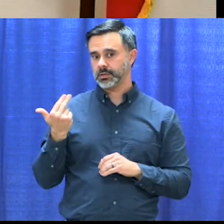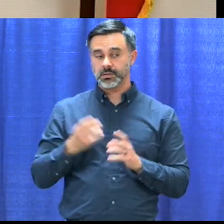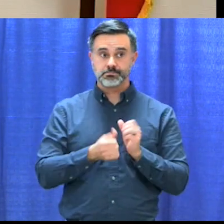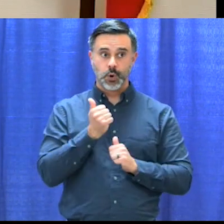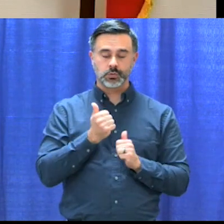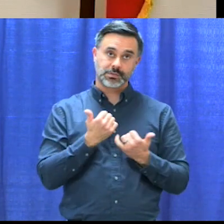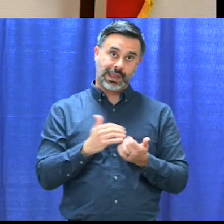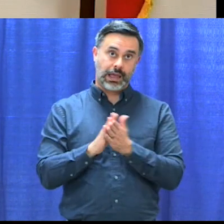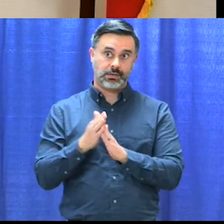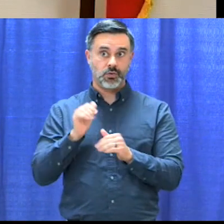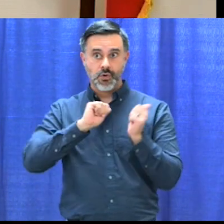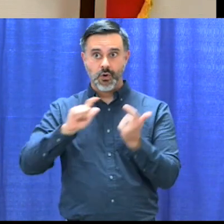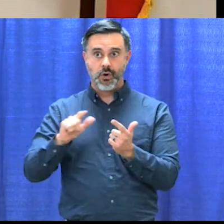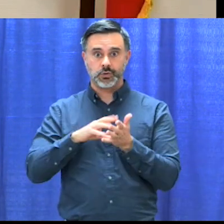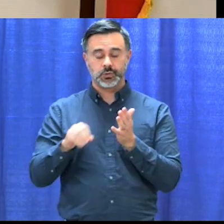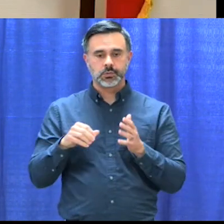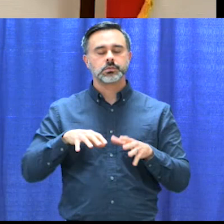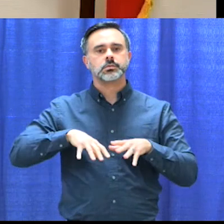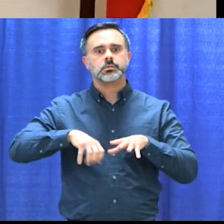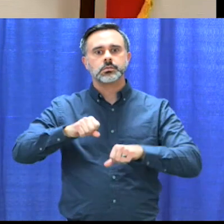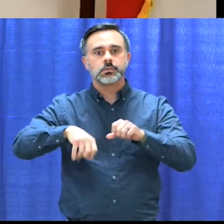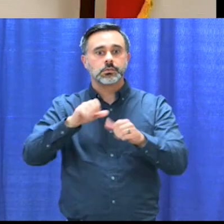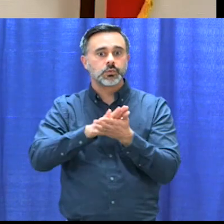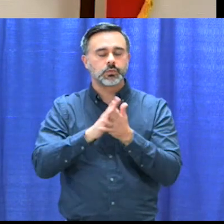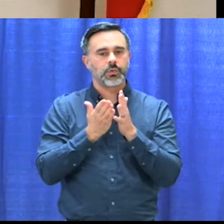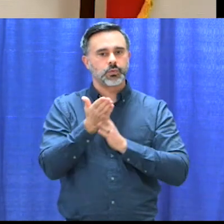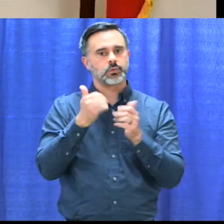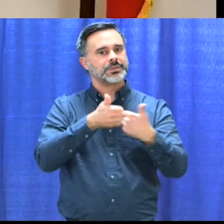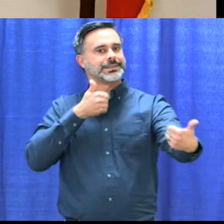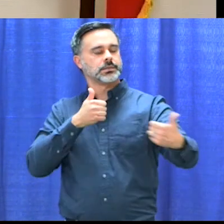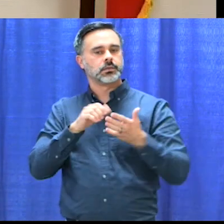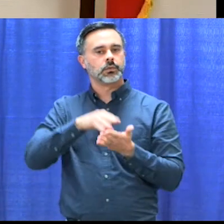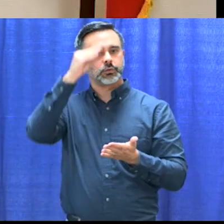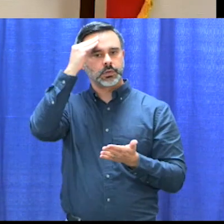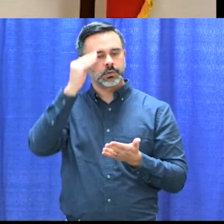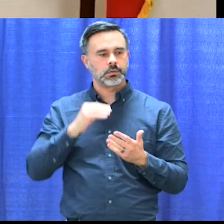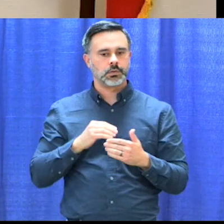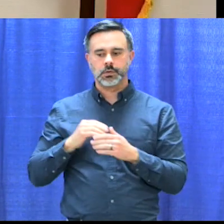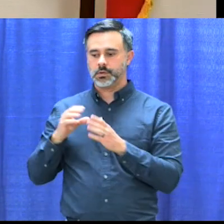receive their education through a form of distance learning. Where the teacher and the student are in different locations.